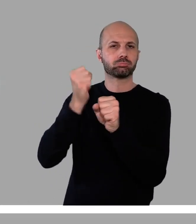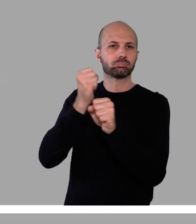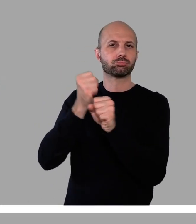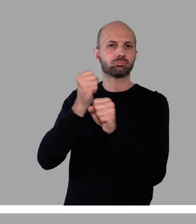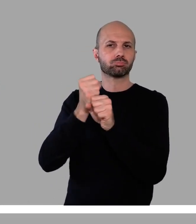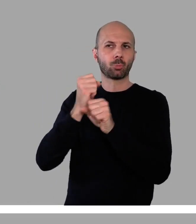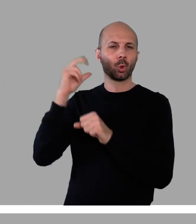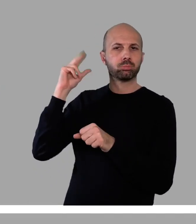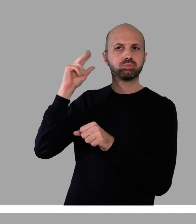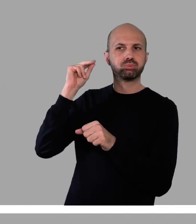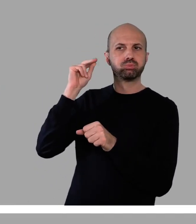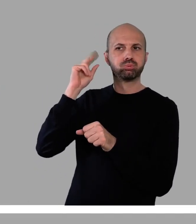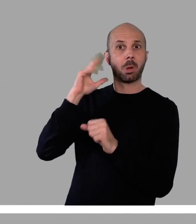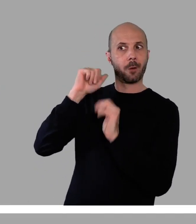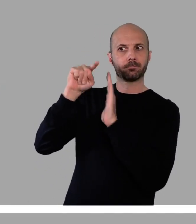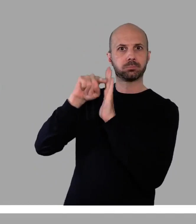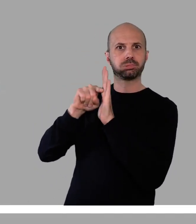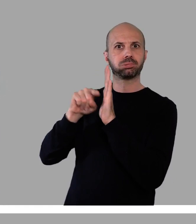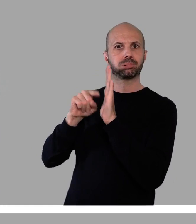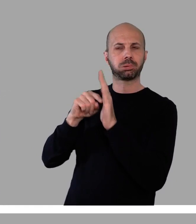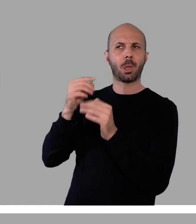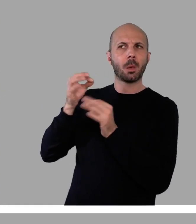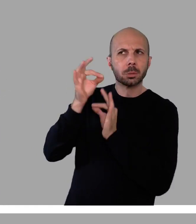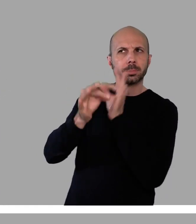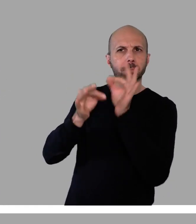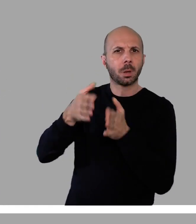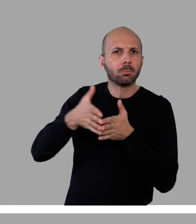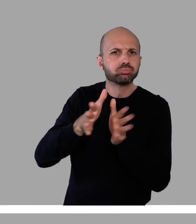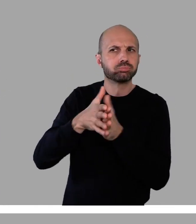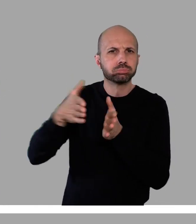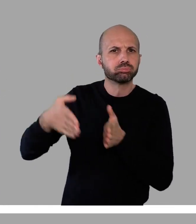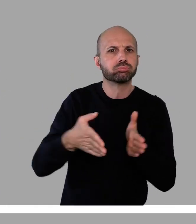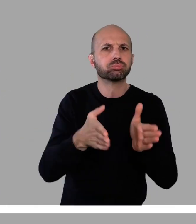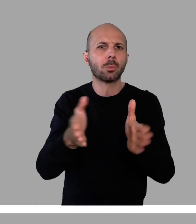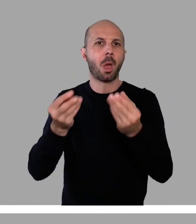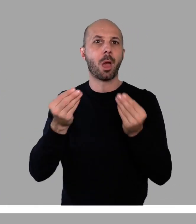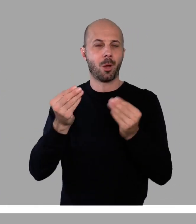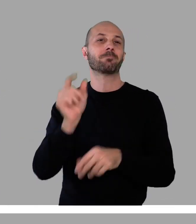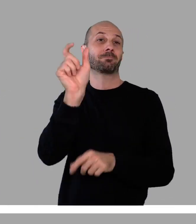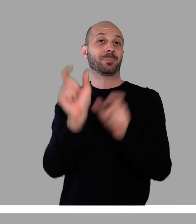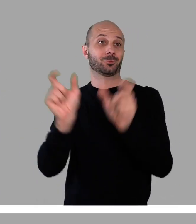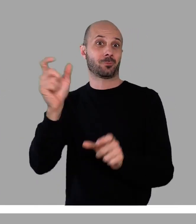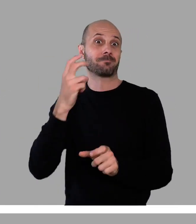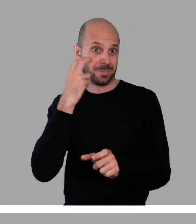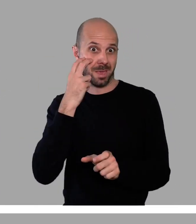following useful criteria to make the explanation simple for blind visitors